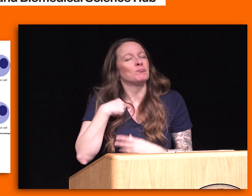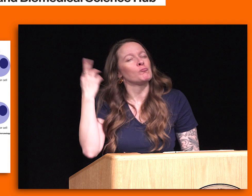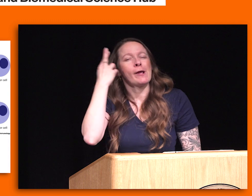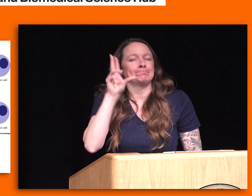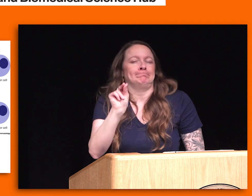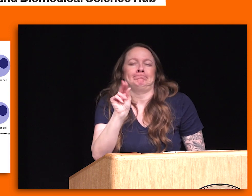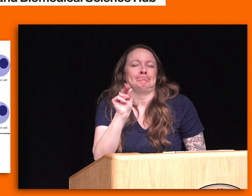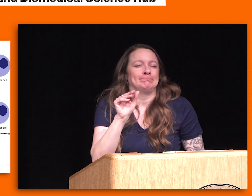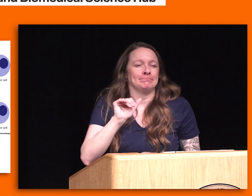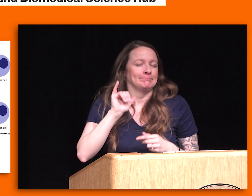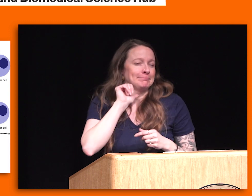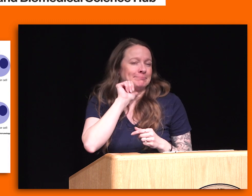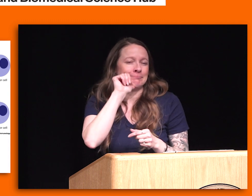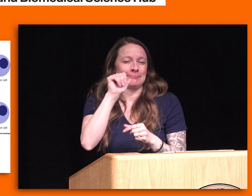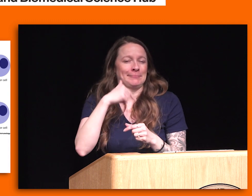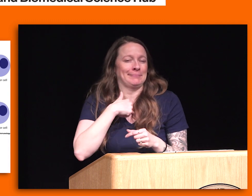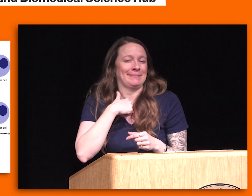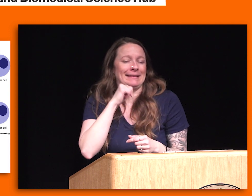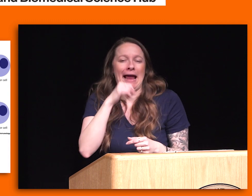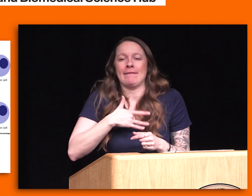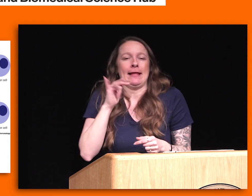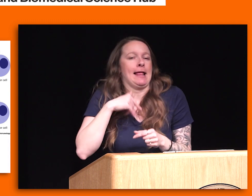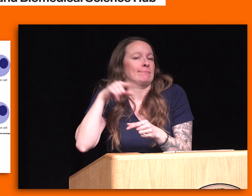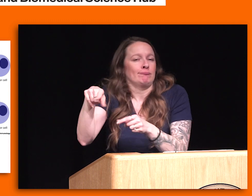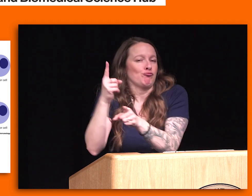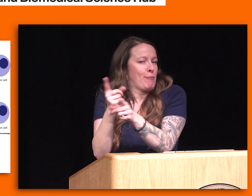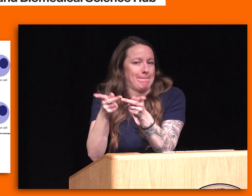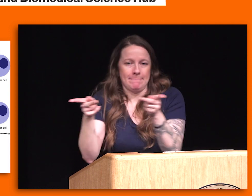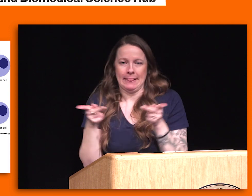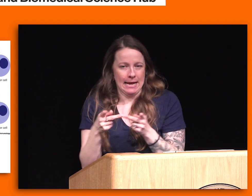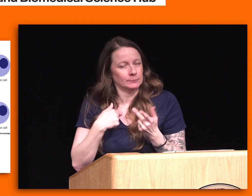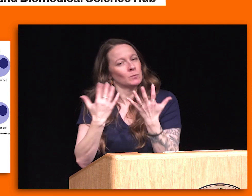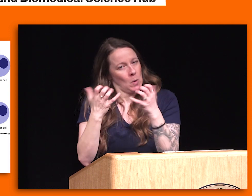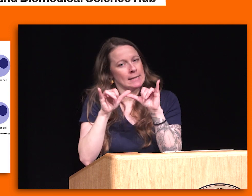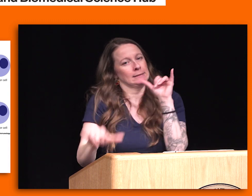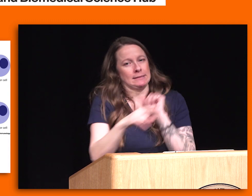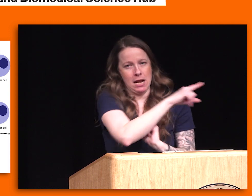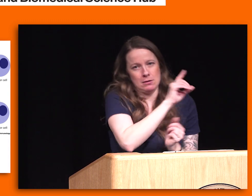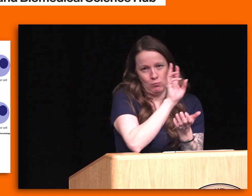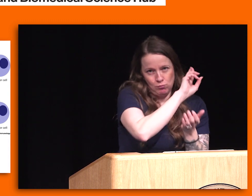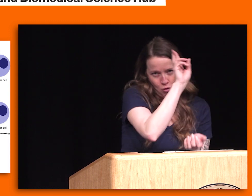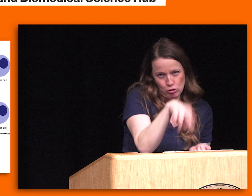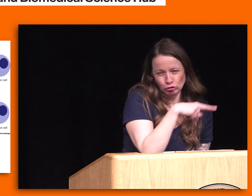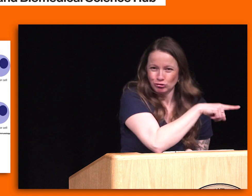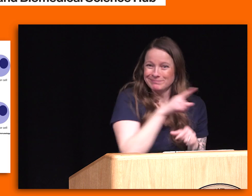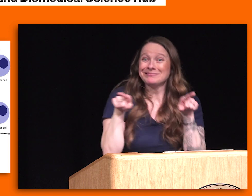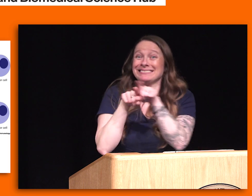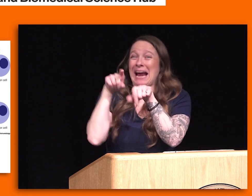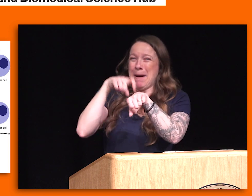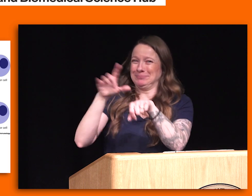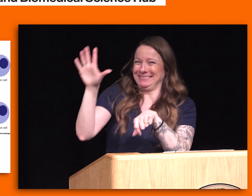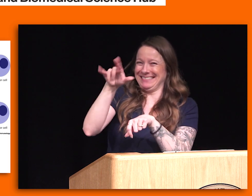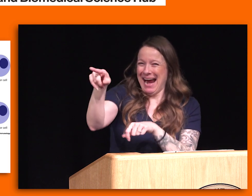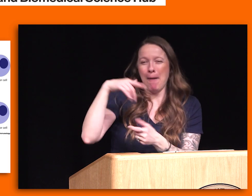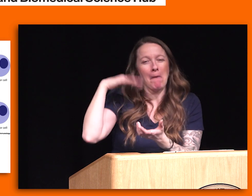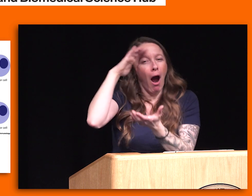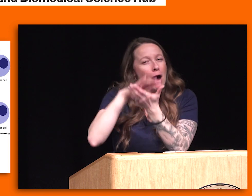But the more time I spent there, the more I realized for sure that it was not the right place for me. I really wanted to stay in Rochester.